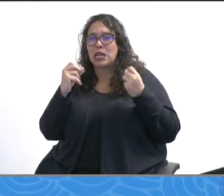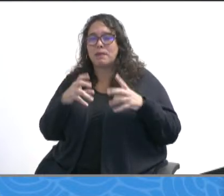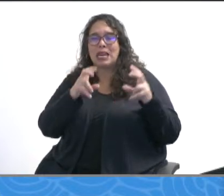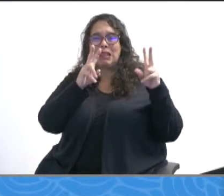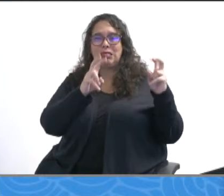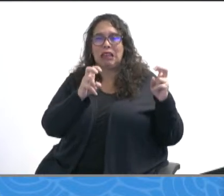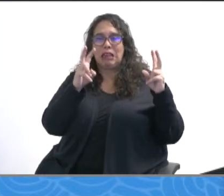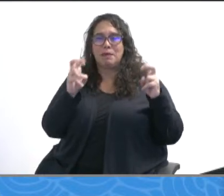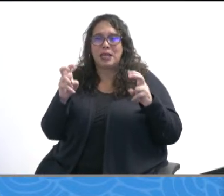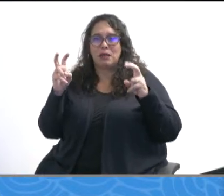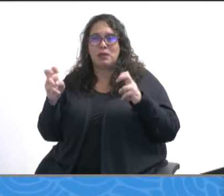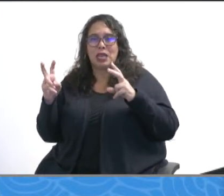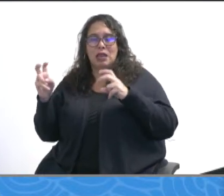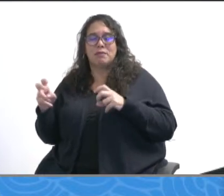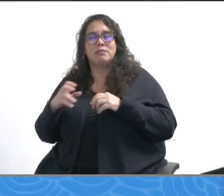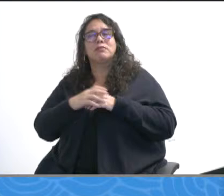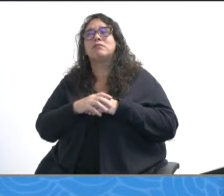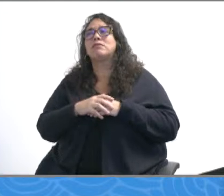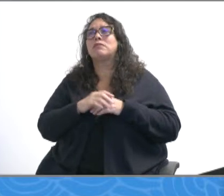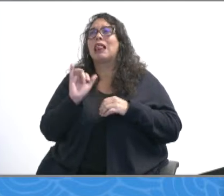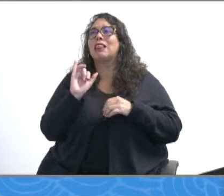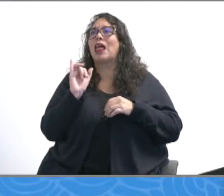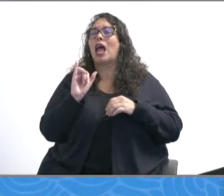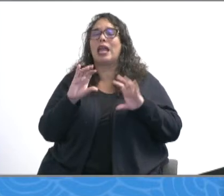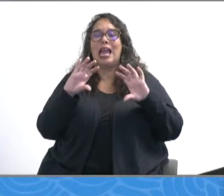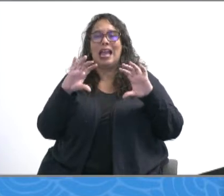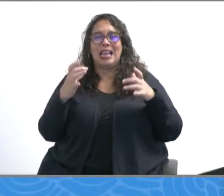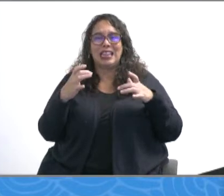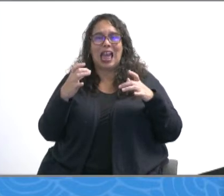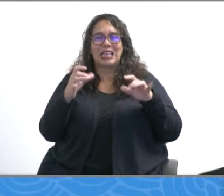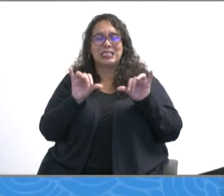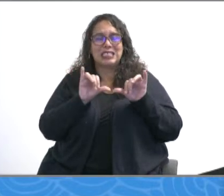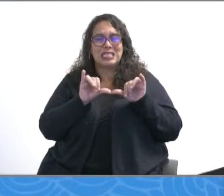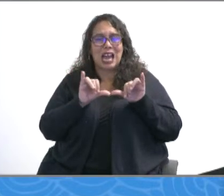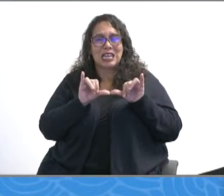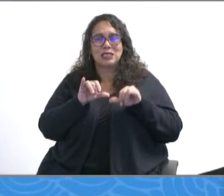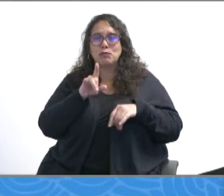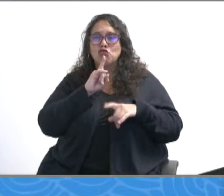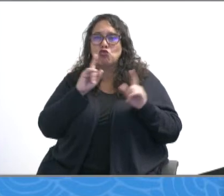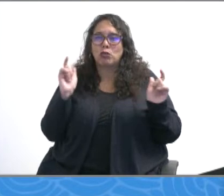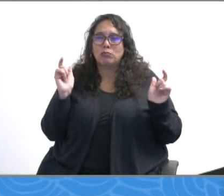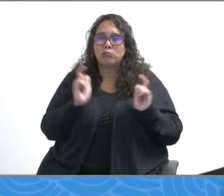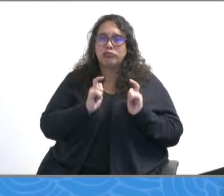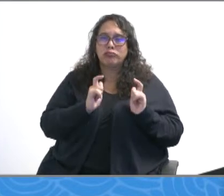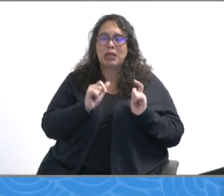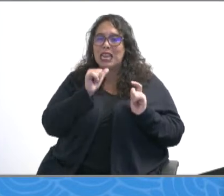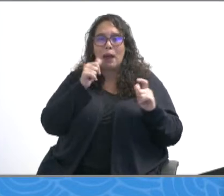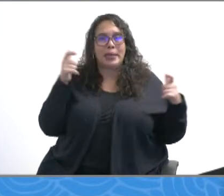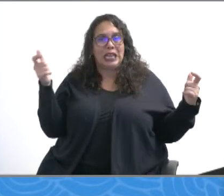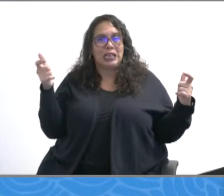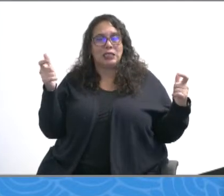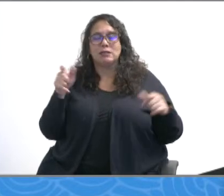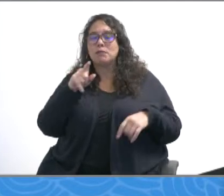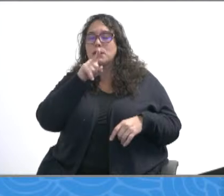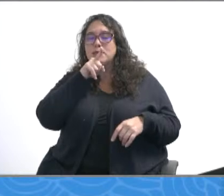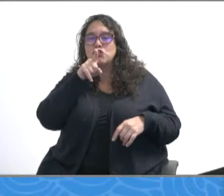regarding class size to ensure that they're smaller and ensuring that there are, again, connections with families